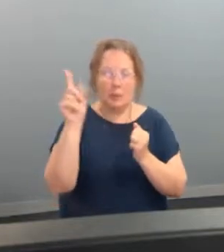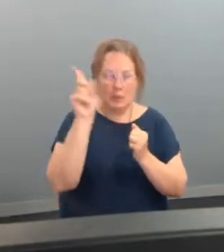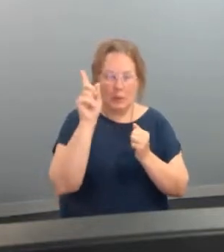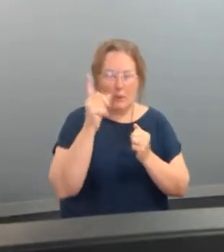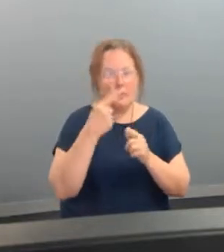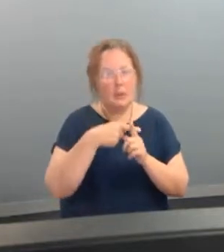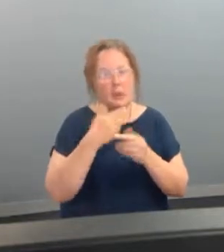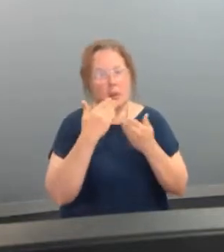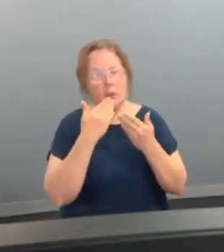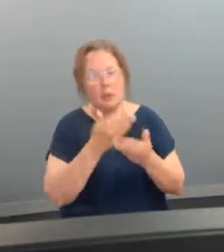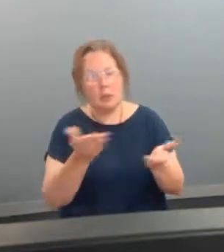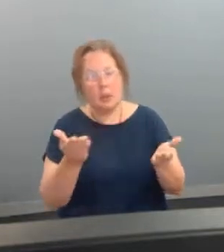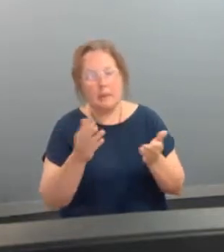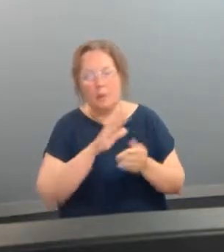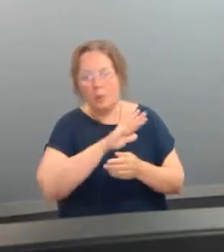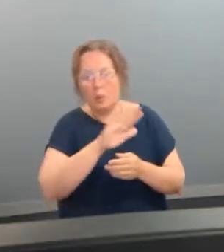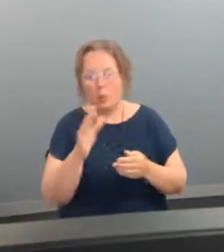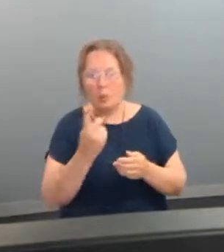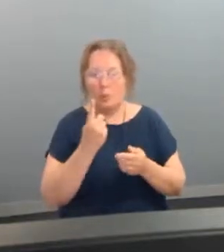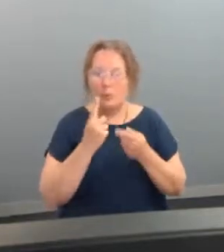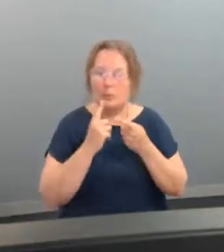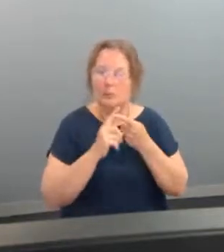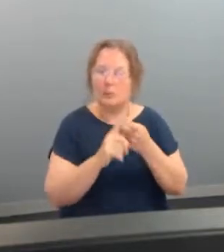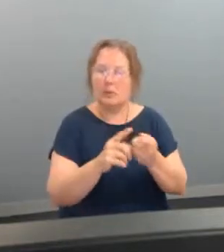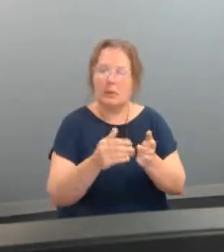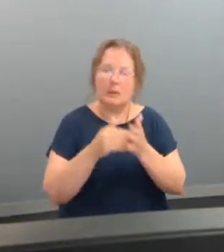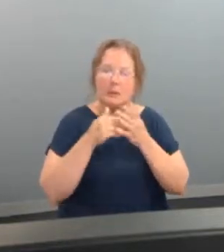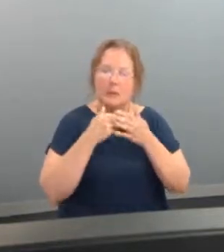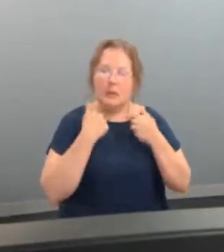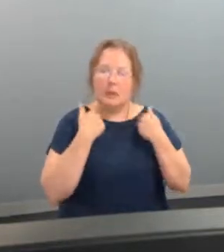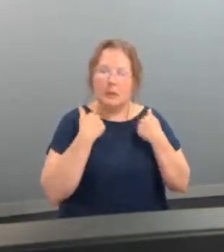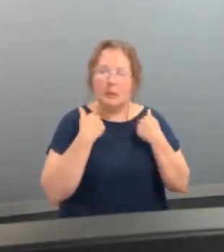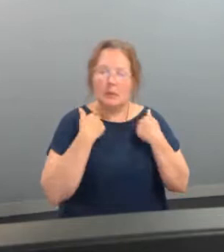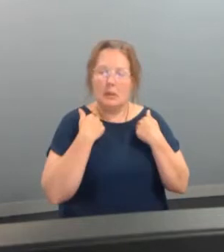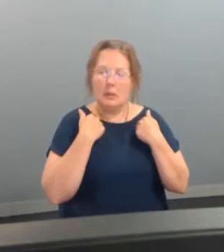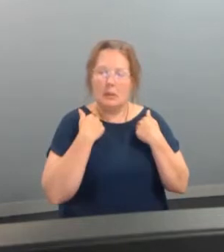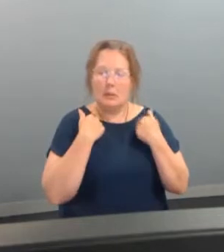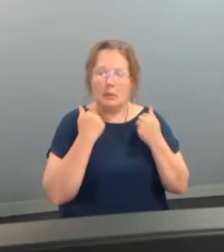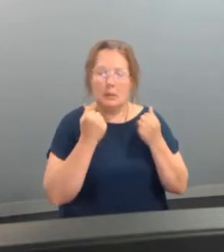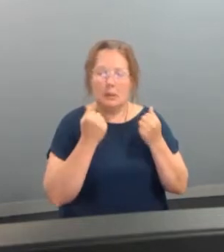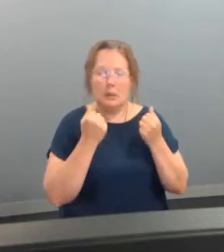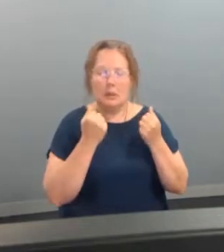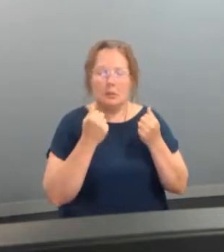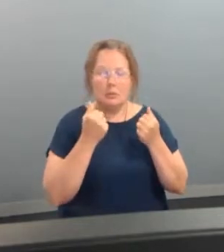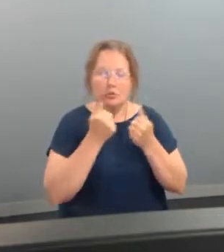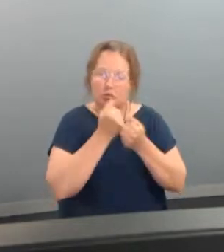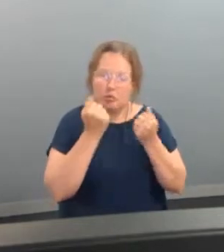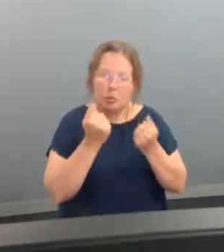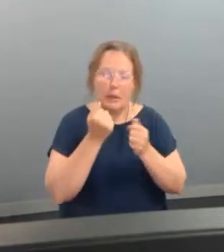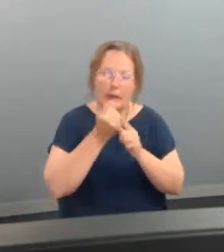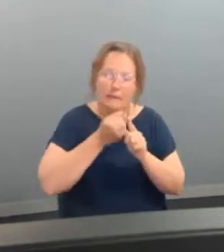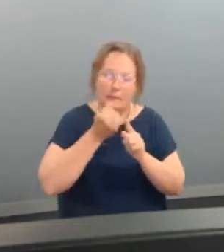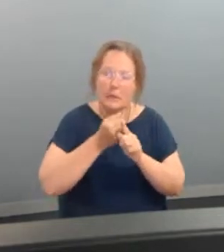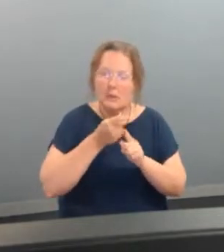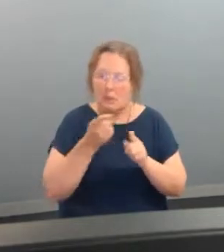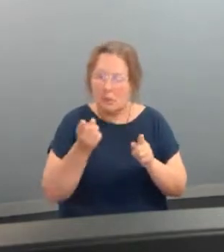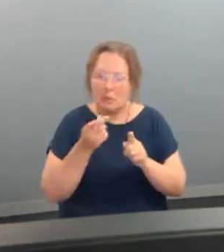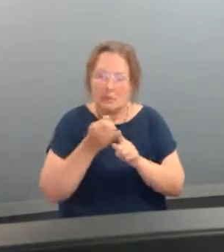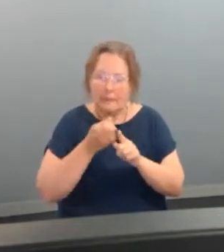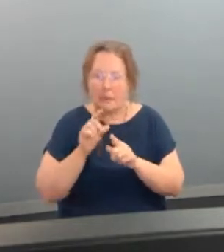Interpreters. Thank you to Miranda and Sue for assisting